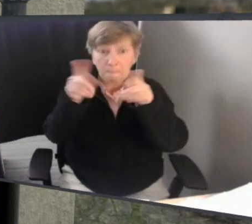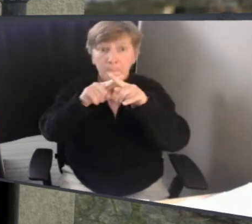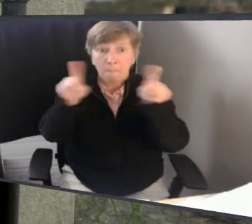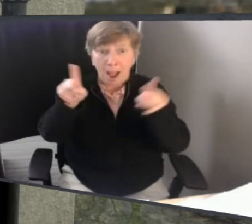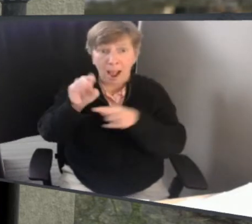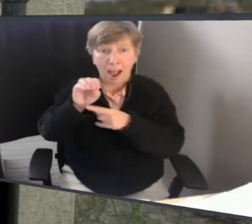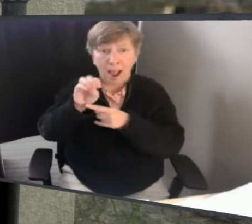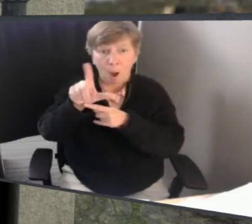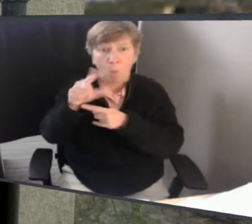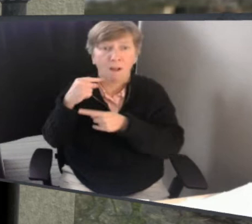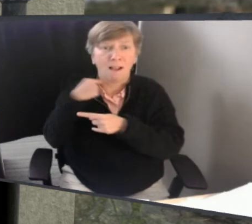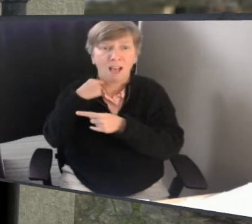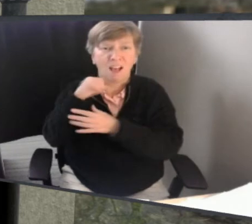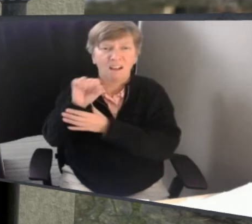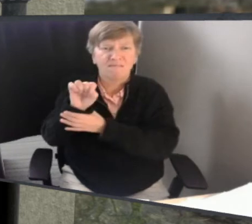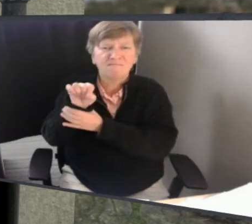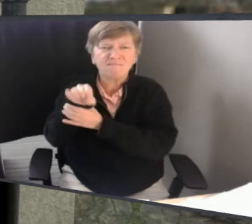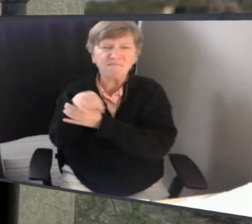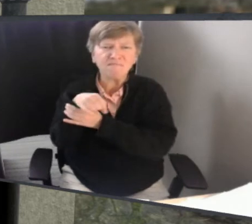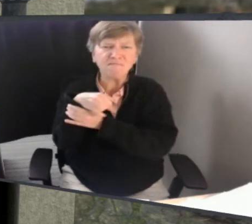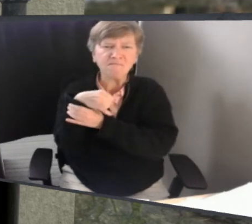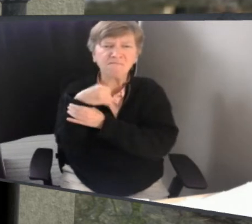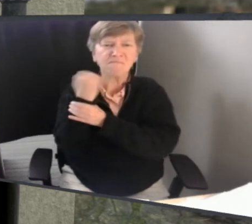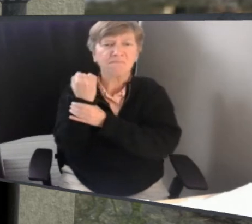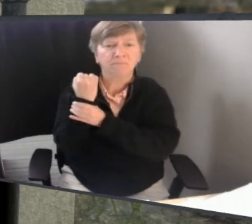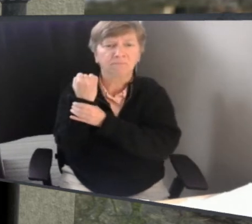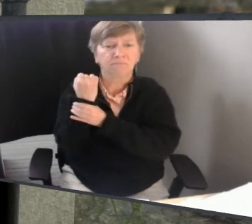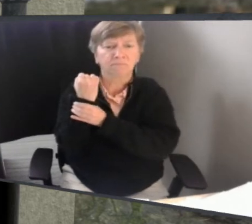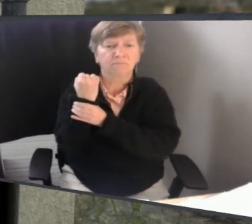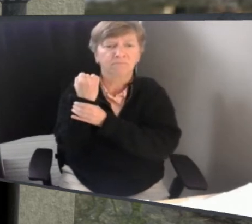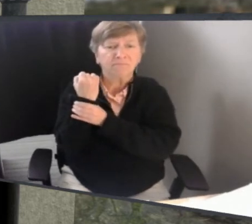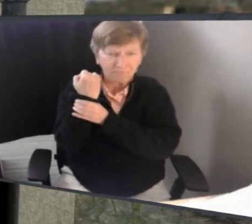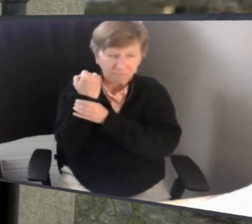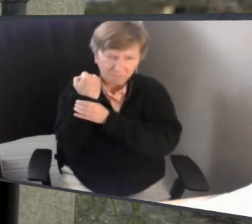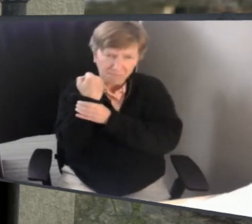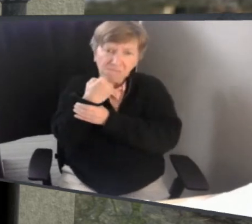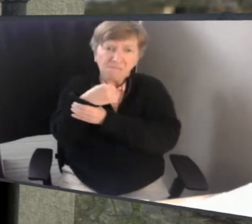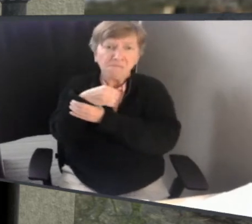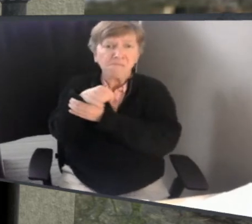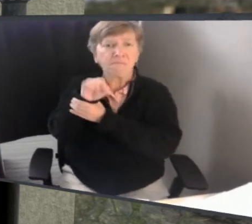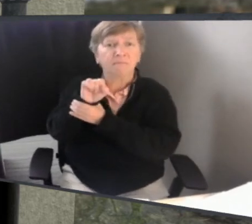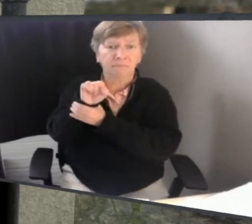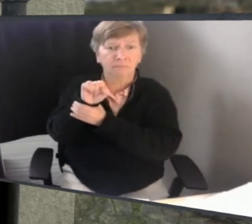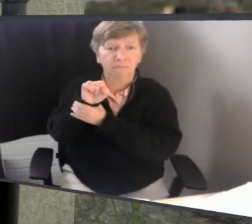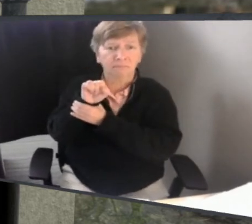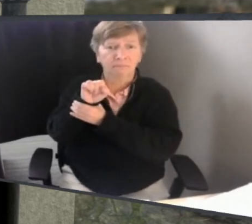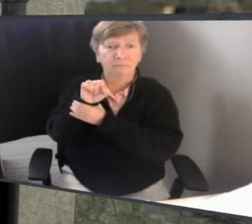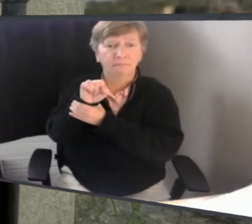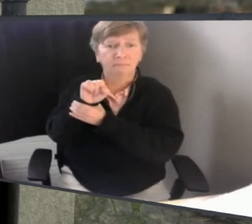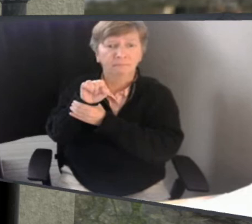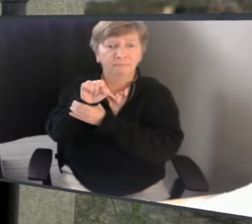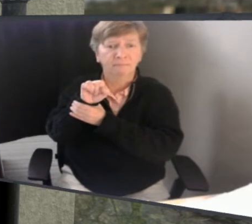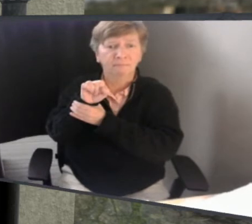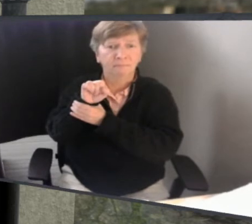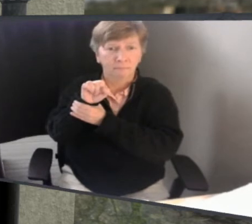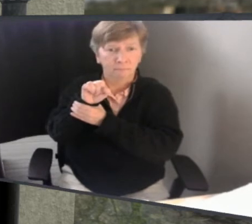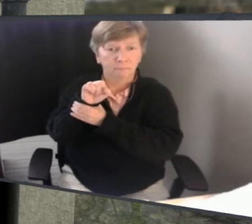Unlike owls, we cannot look all the way behind us, we cannot turn our head all the way around to see